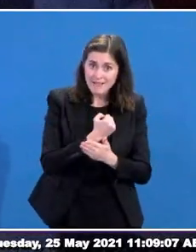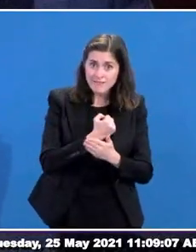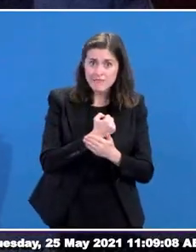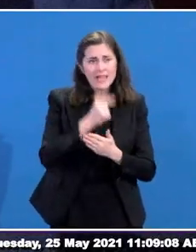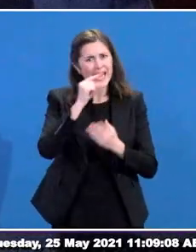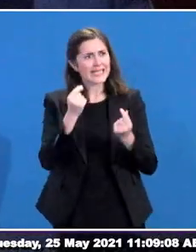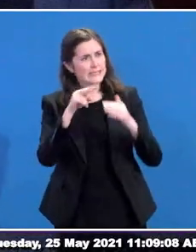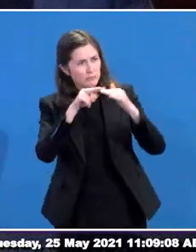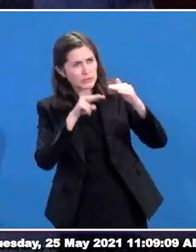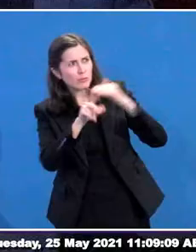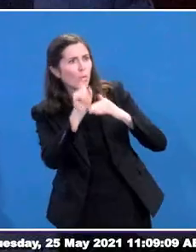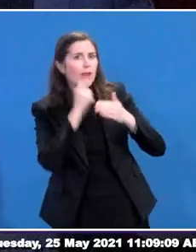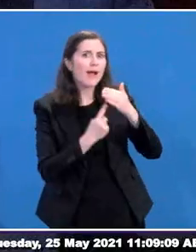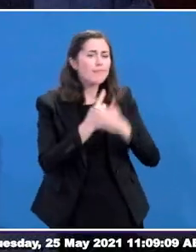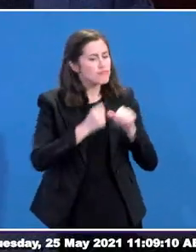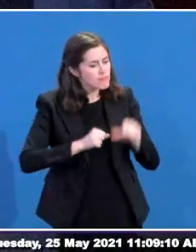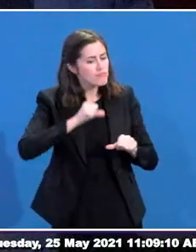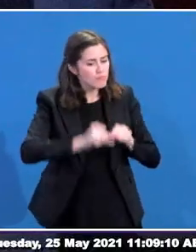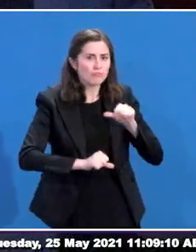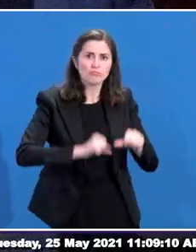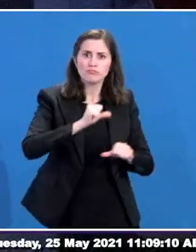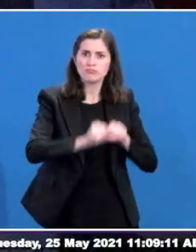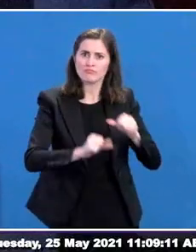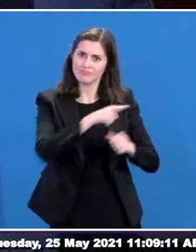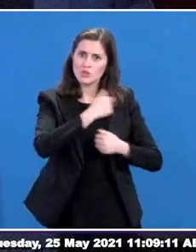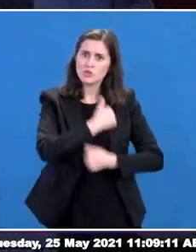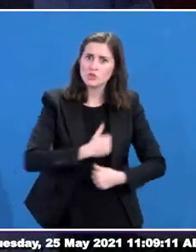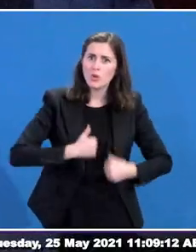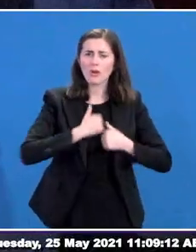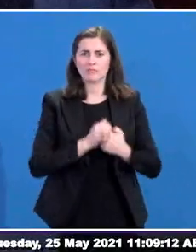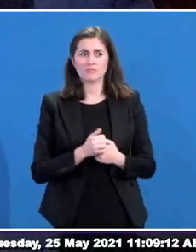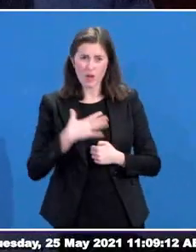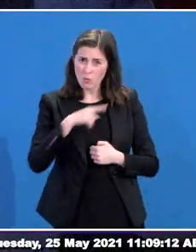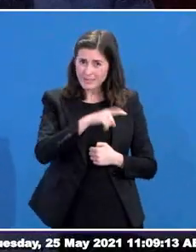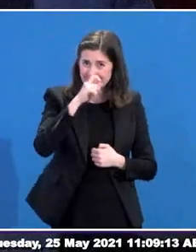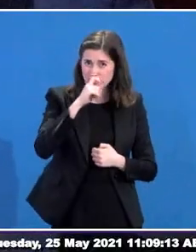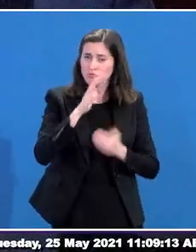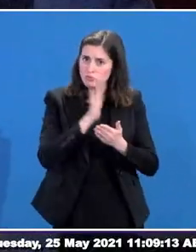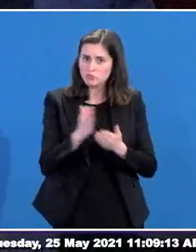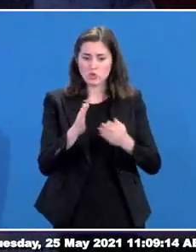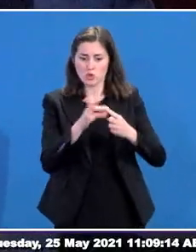and enjoyable for her. To have genuine choice and control over the things that matter to her,